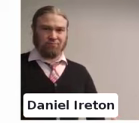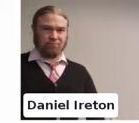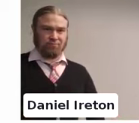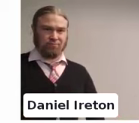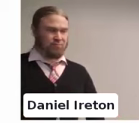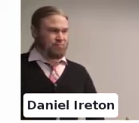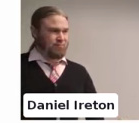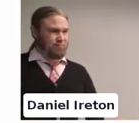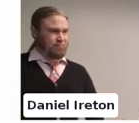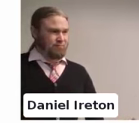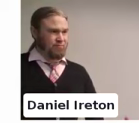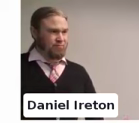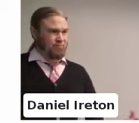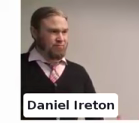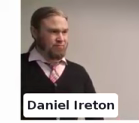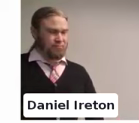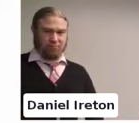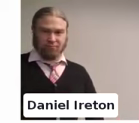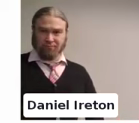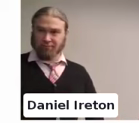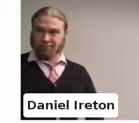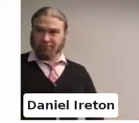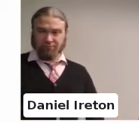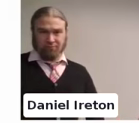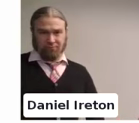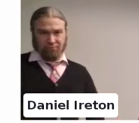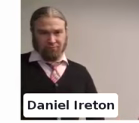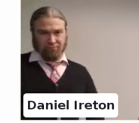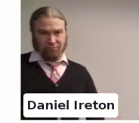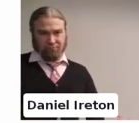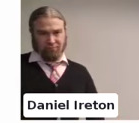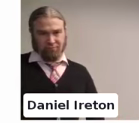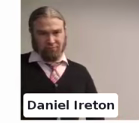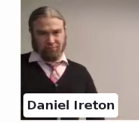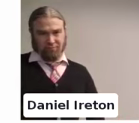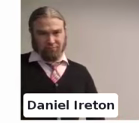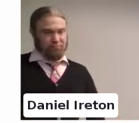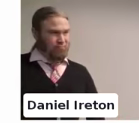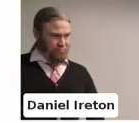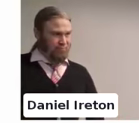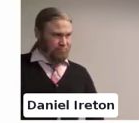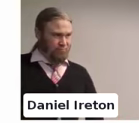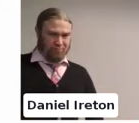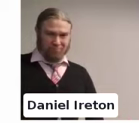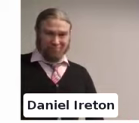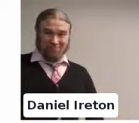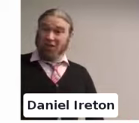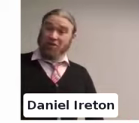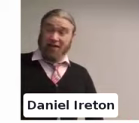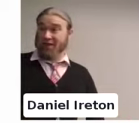And more we're able to think critically about games. And you know, obviously, different people, even with the same disability might have very different takes.